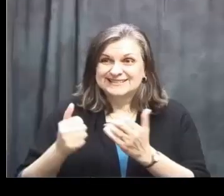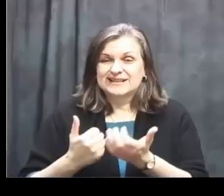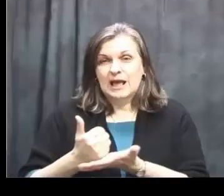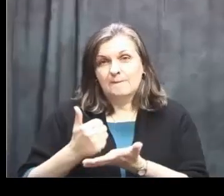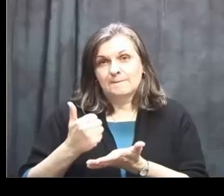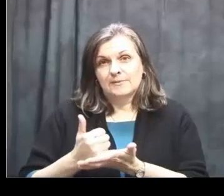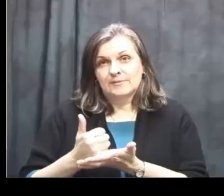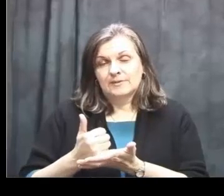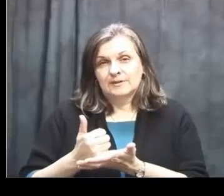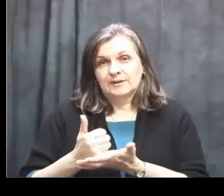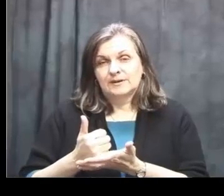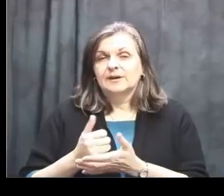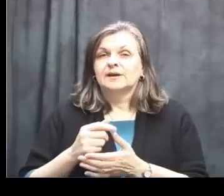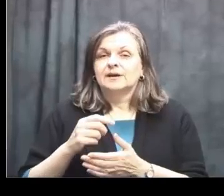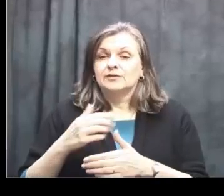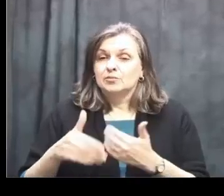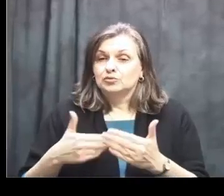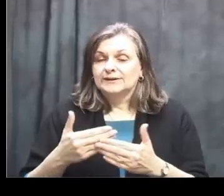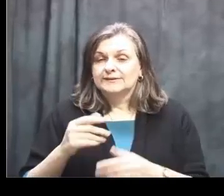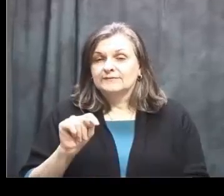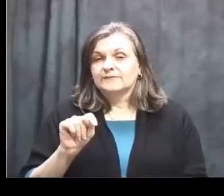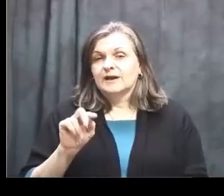biggest help it has is transpiration